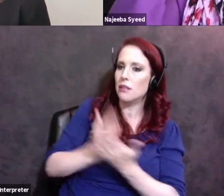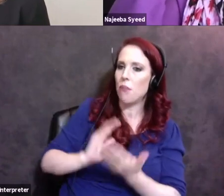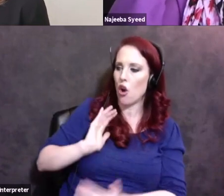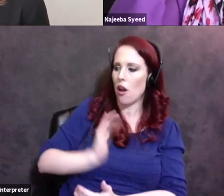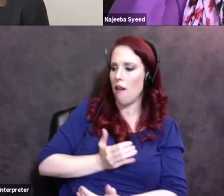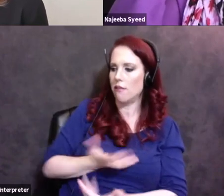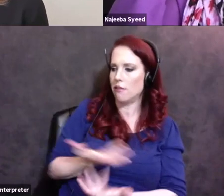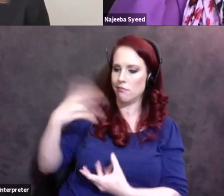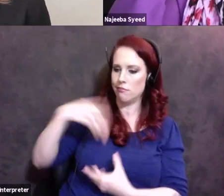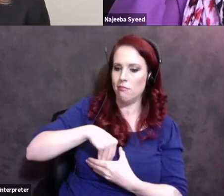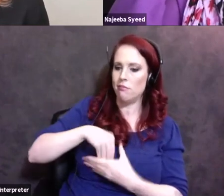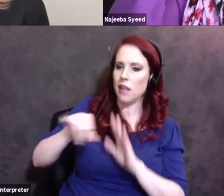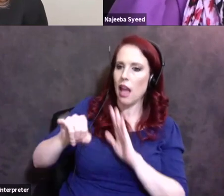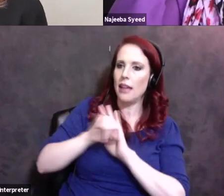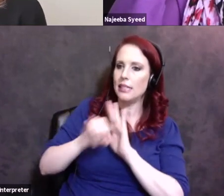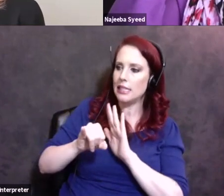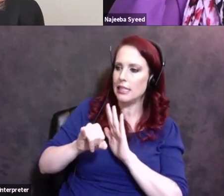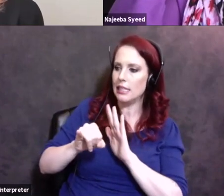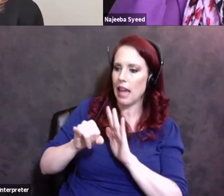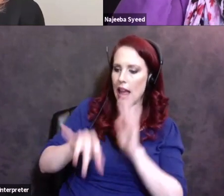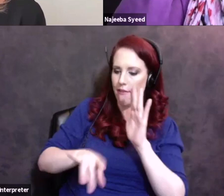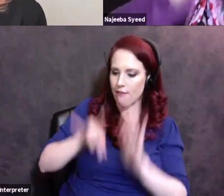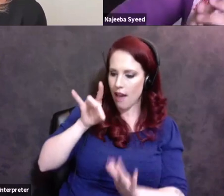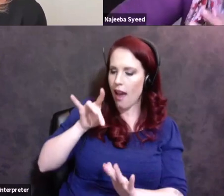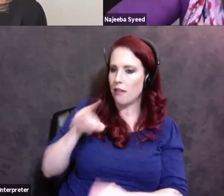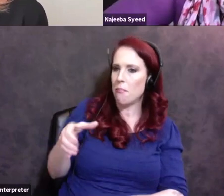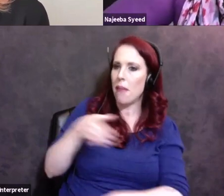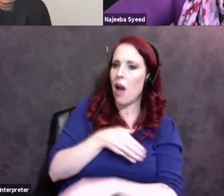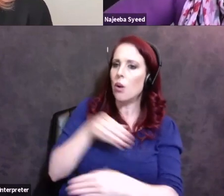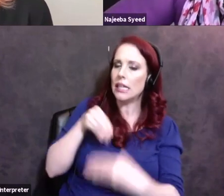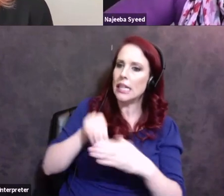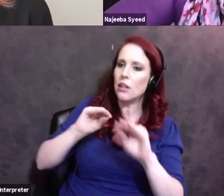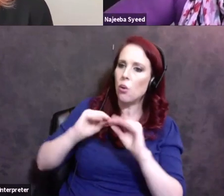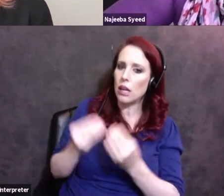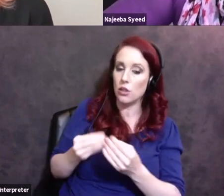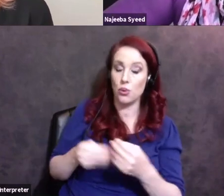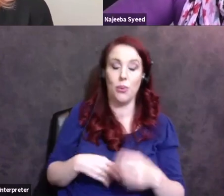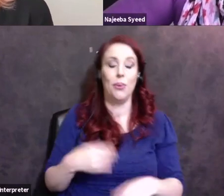and define our power within organizations? Those are two really good questions.